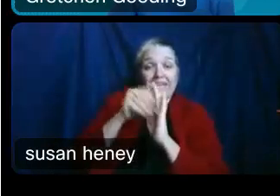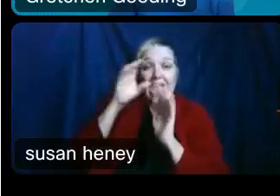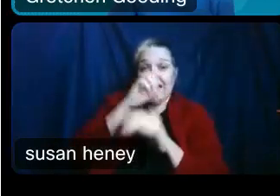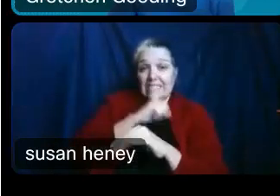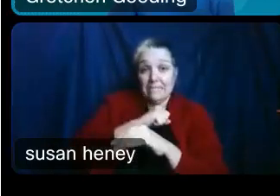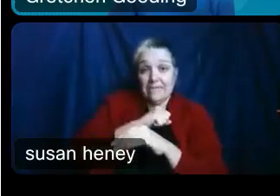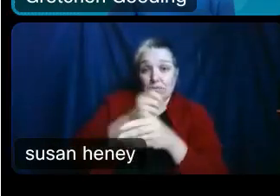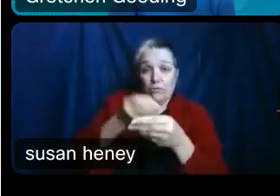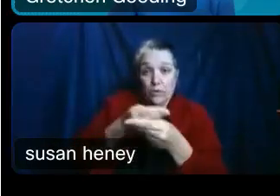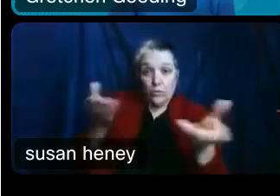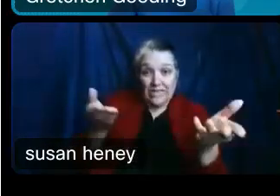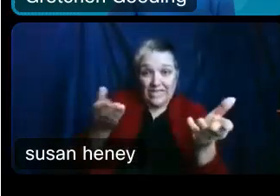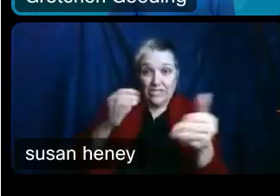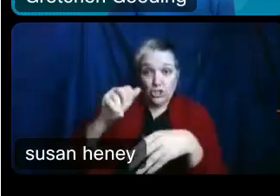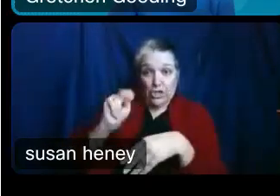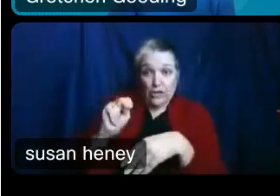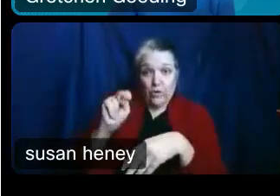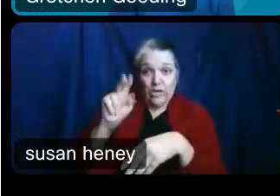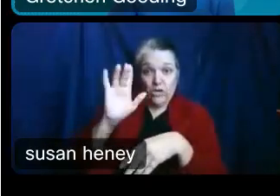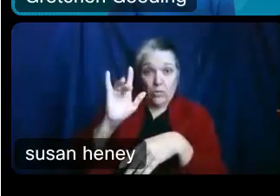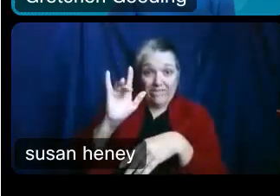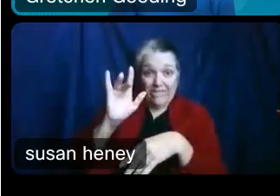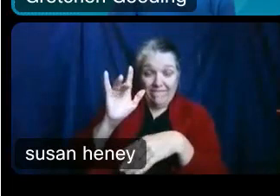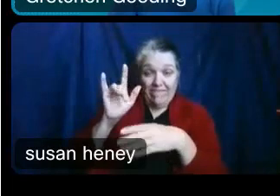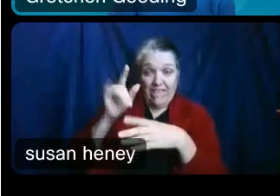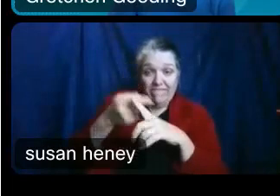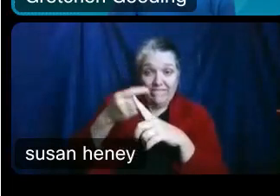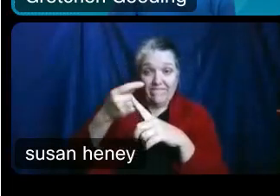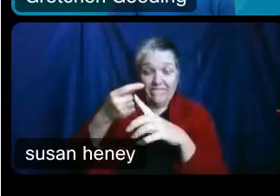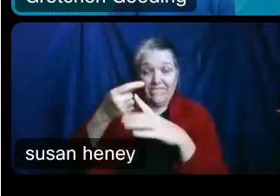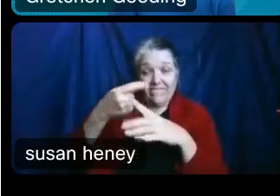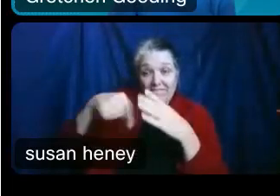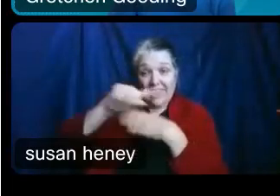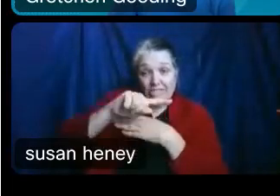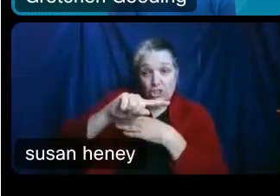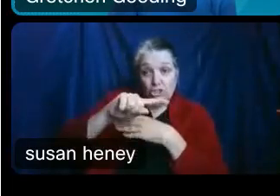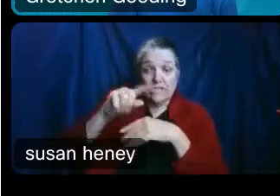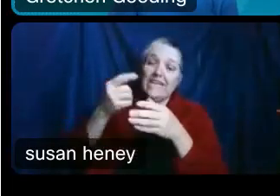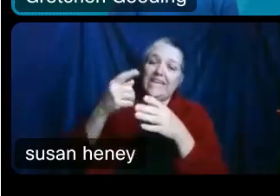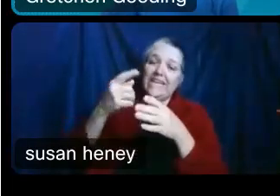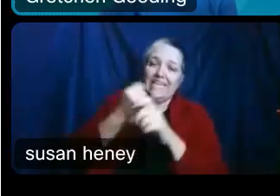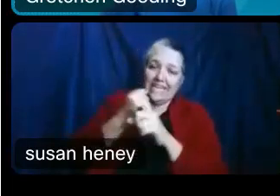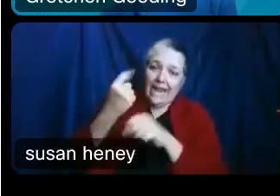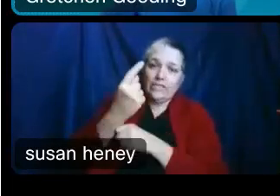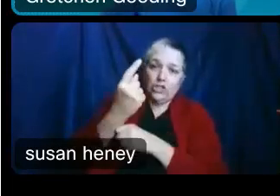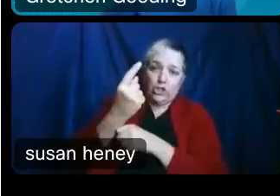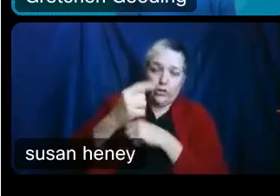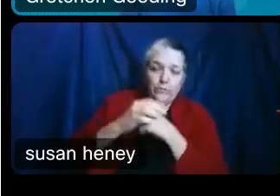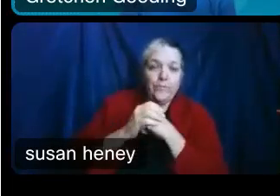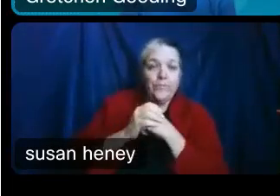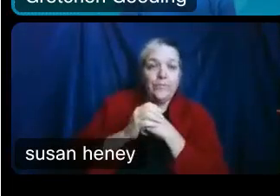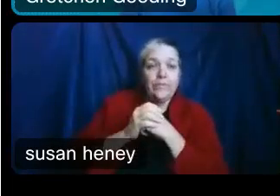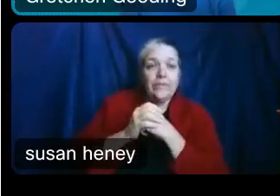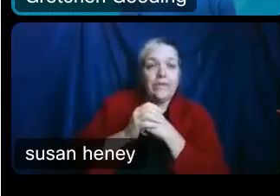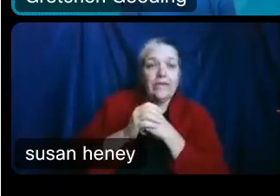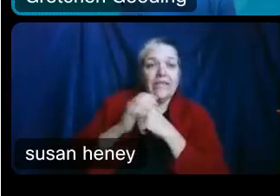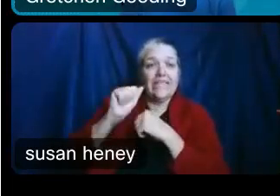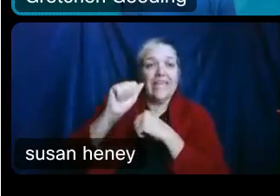25th, 2024. The ACS PUMS files are a set of untabulated records about individual people